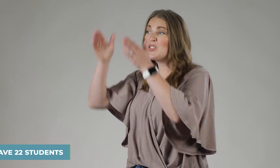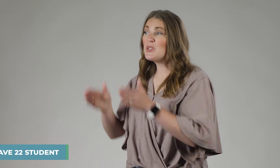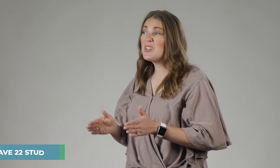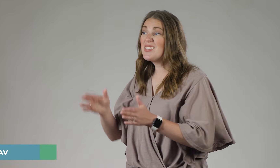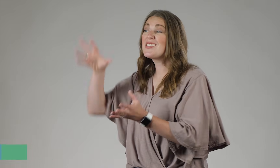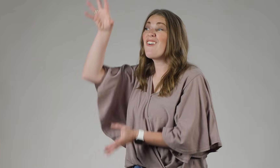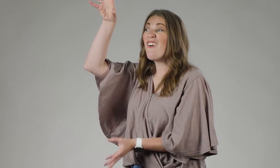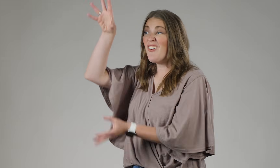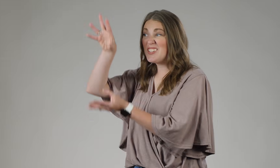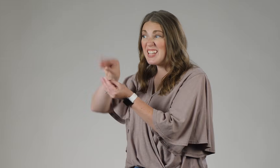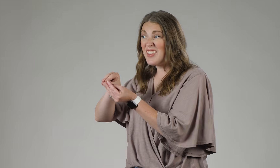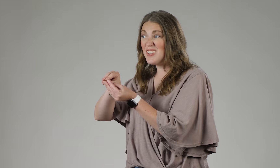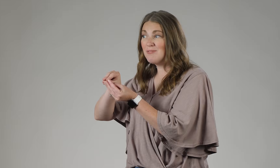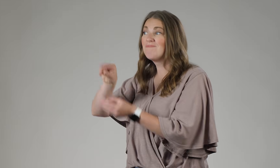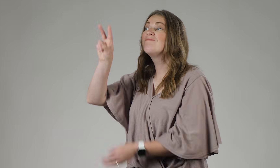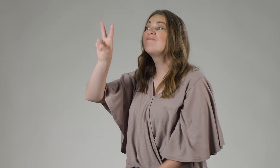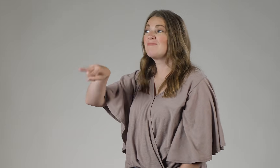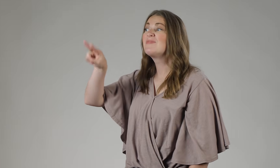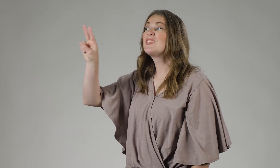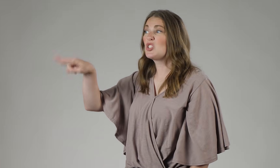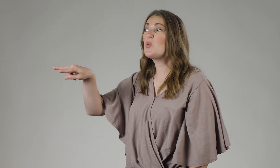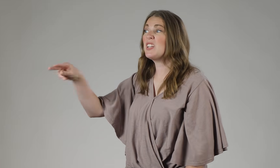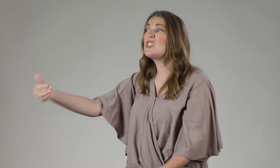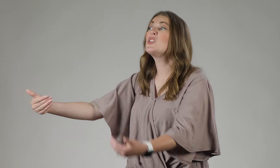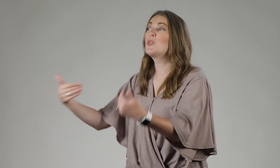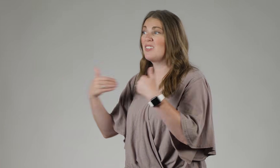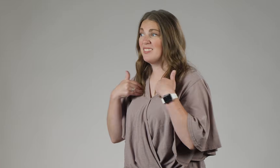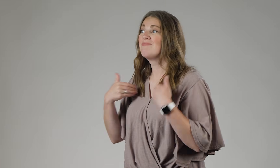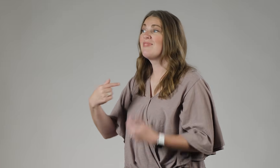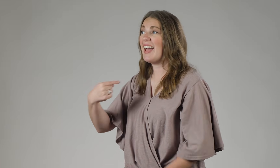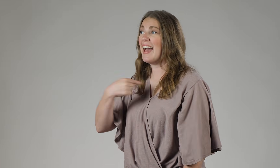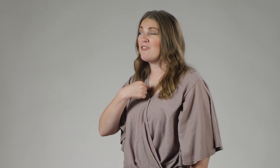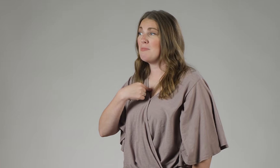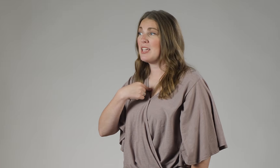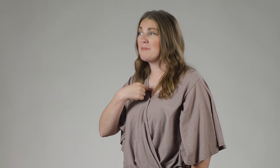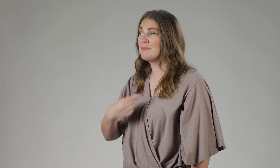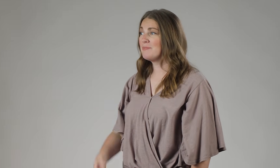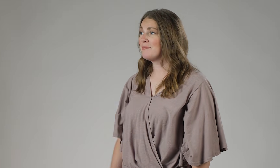Students all together 22 have me.